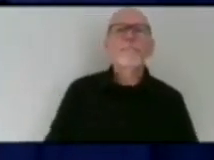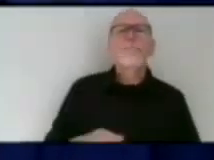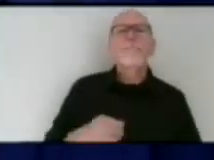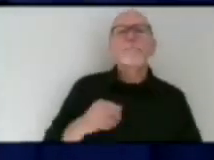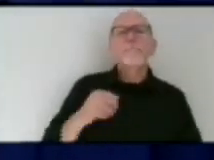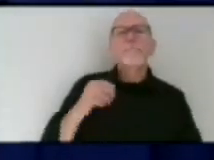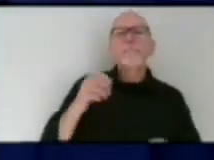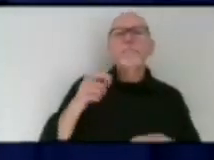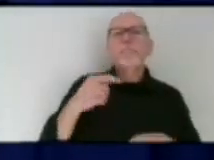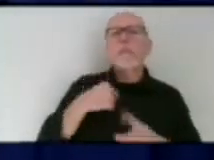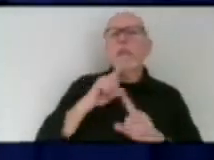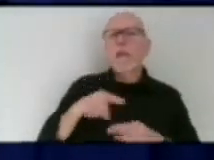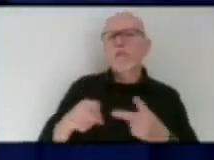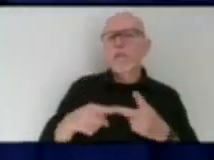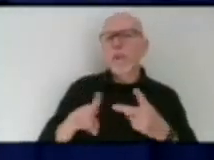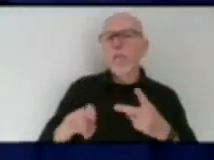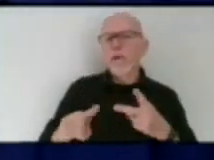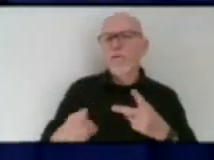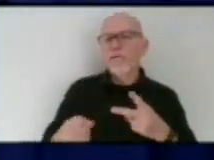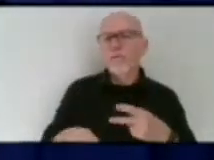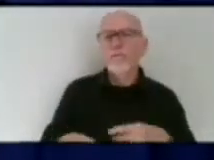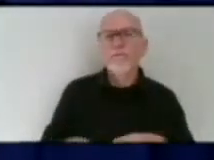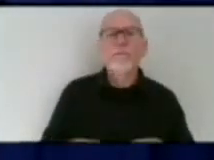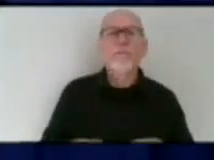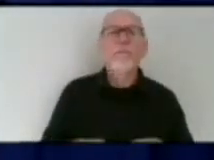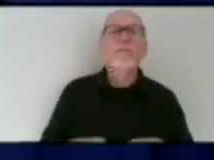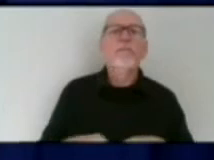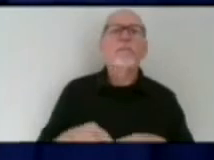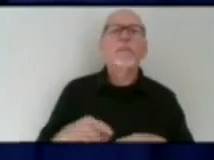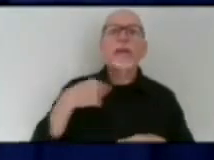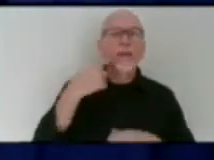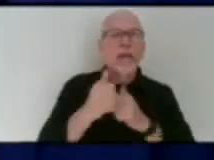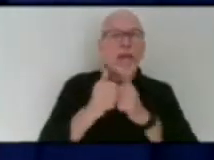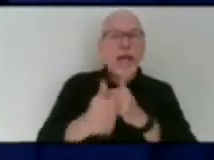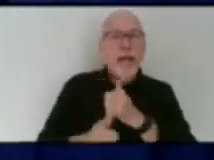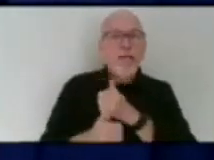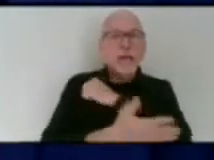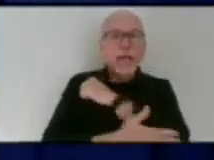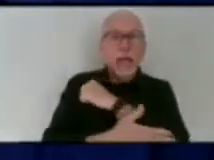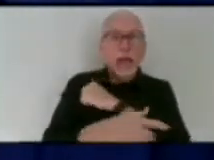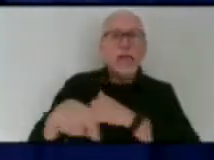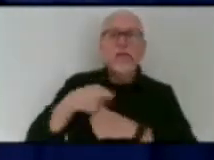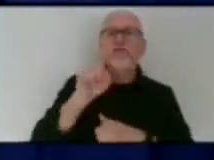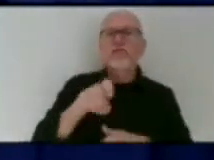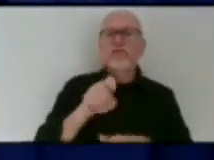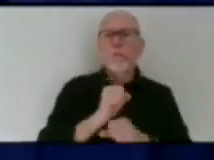for Steve. Um I think that every county should make sure that the basics of